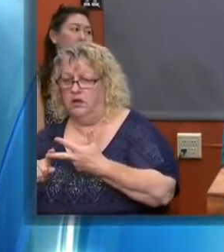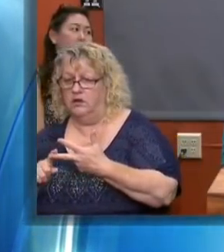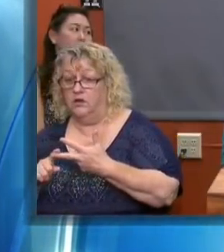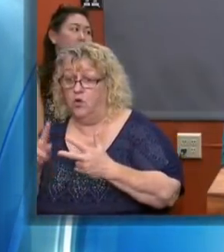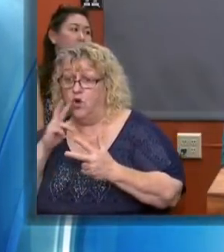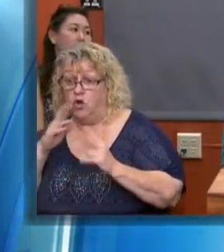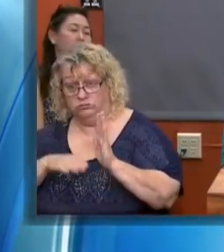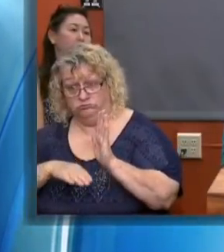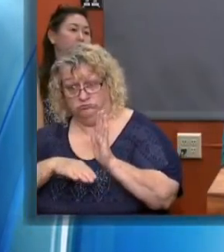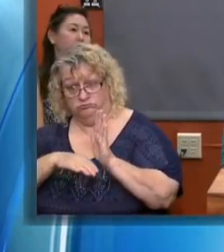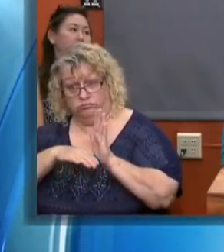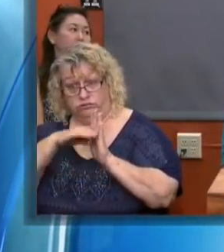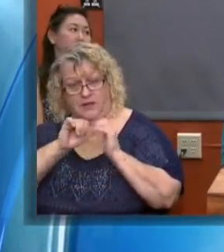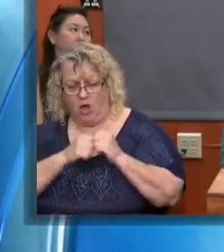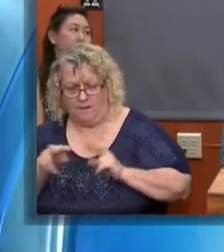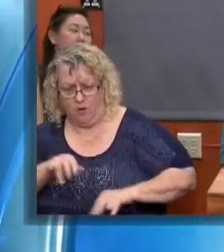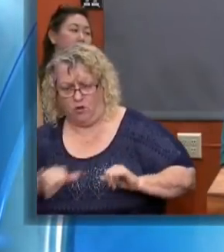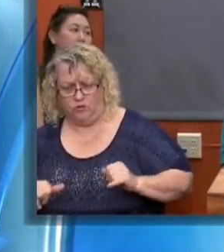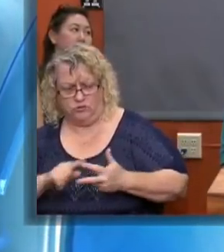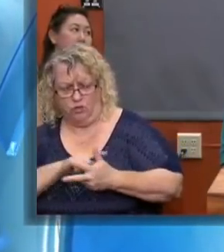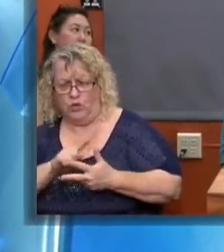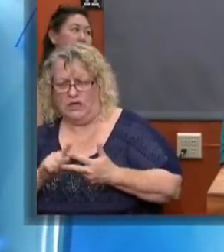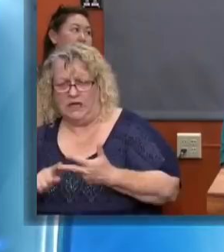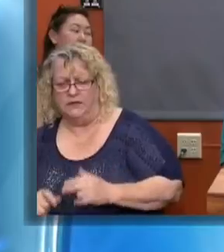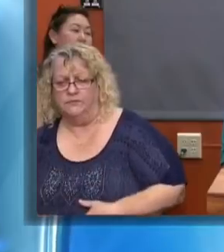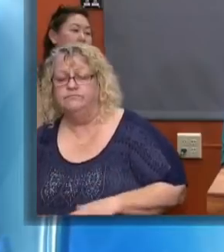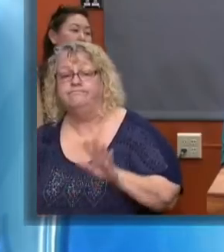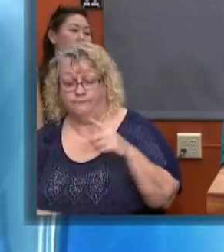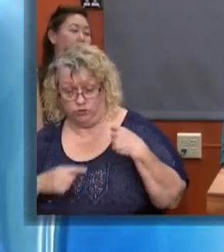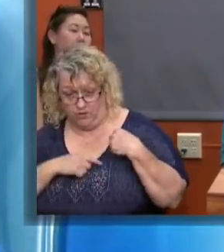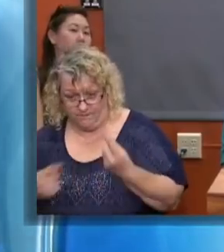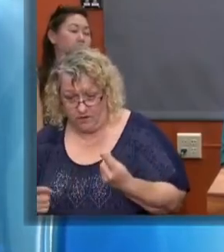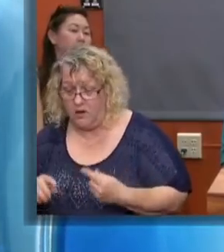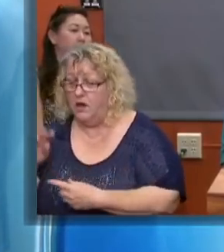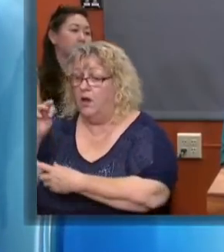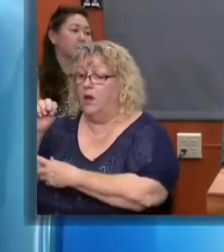WHAT IS THE STATUS THEN OF THE OTHER RESERVOIRS AS FOR AS HOW HIGH THEY ARE AND HOW YOU